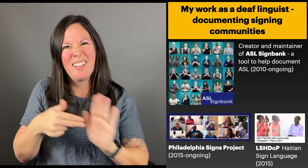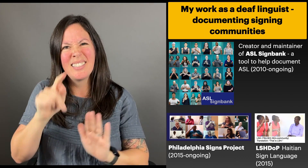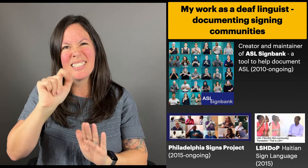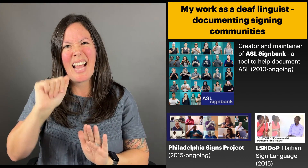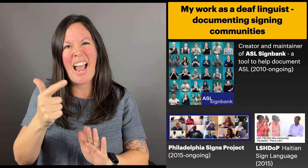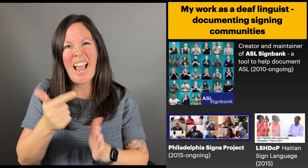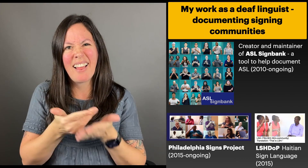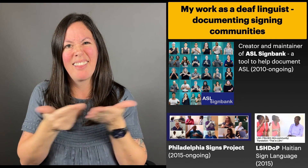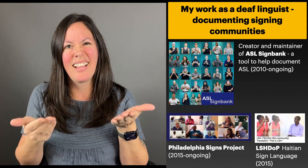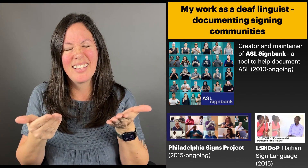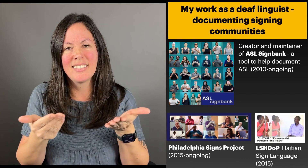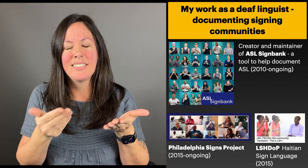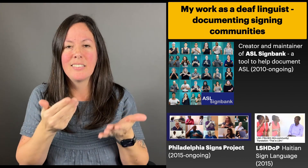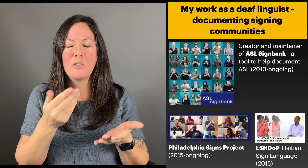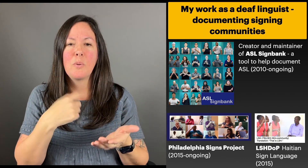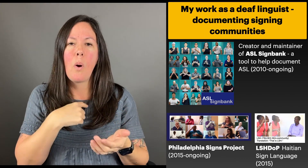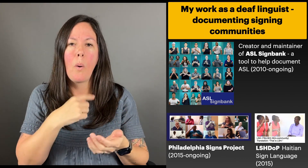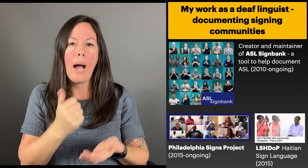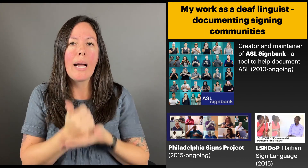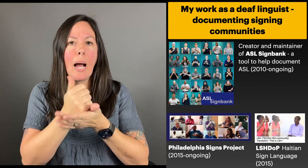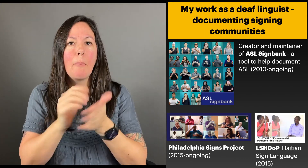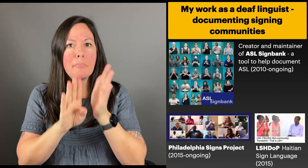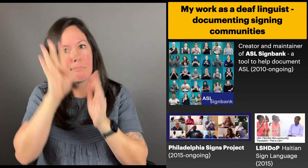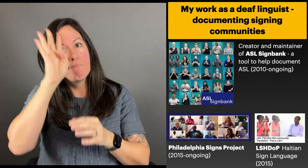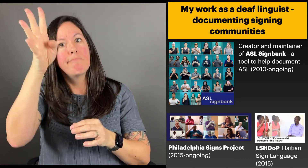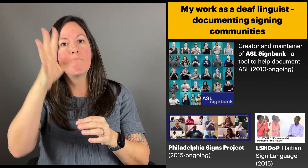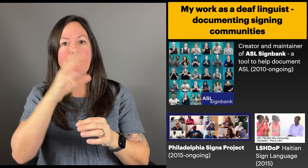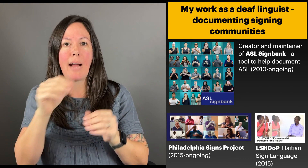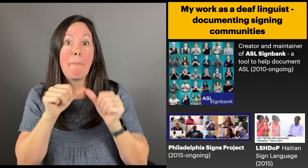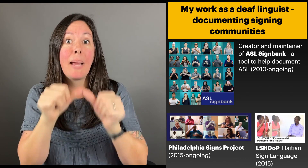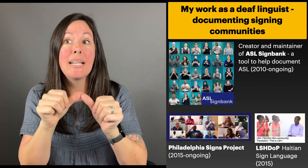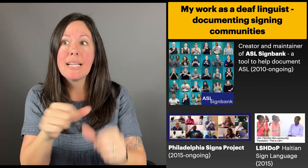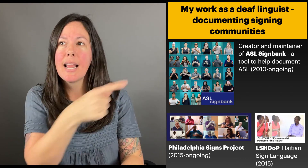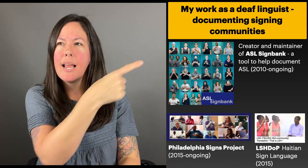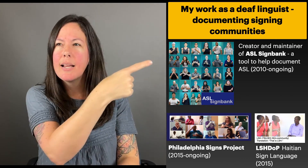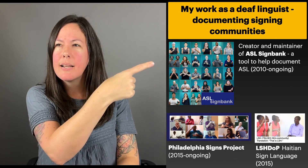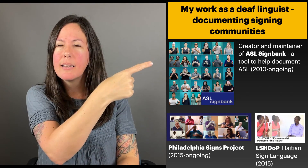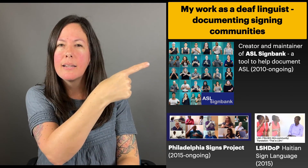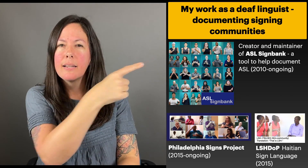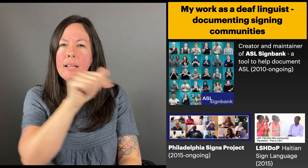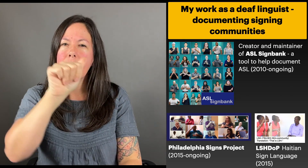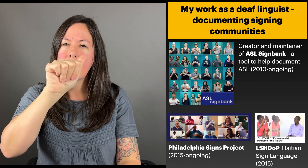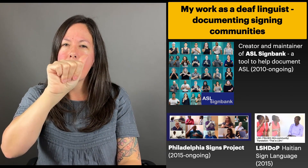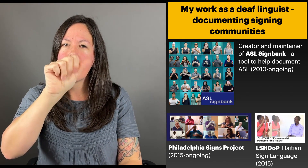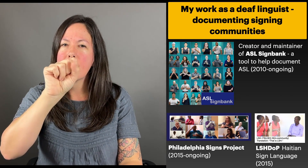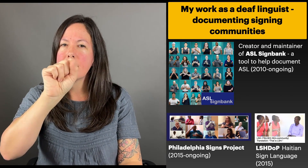well in addition to collecting video recordings we also have to tag these